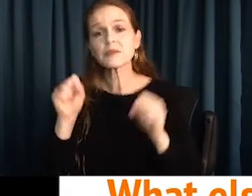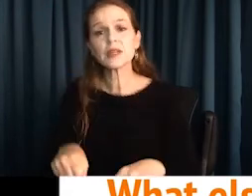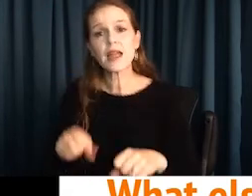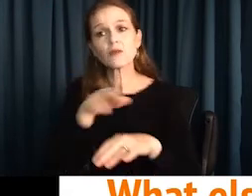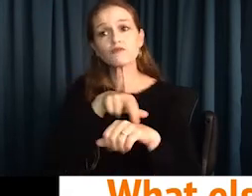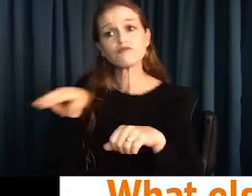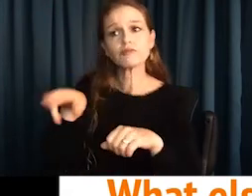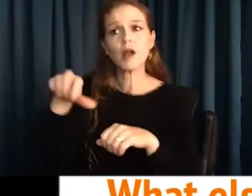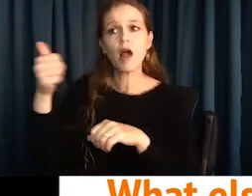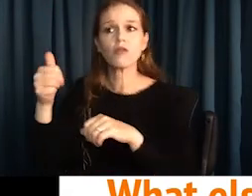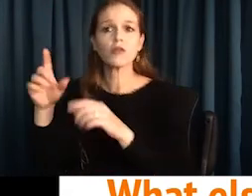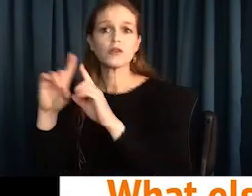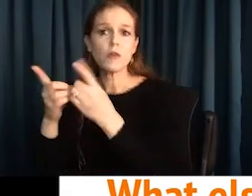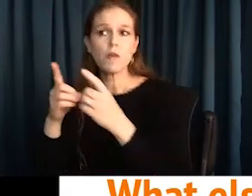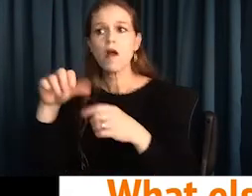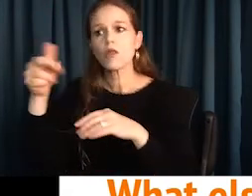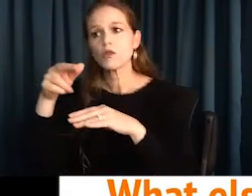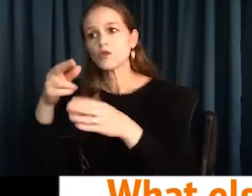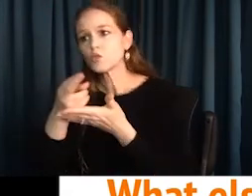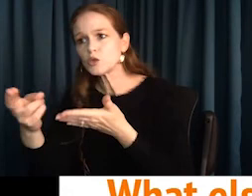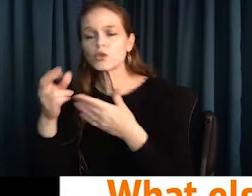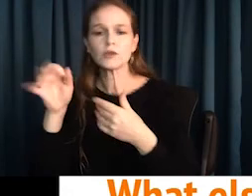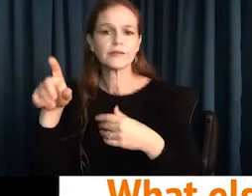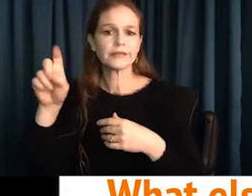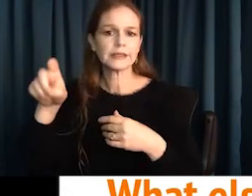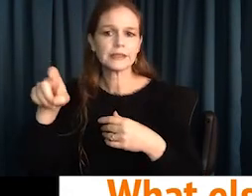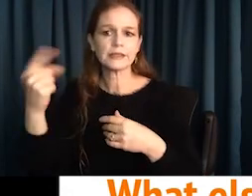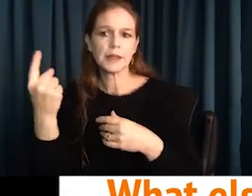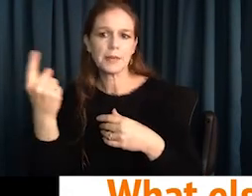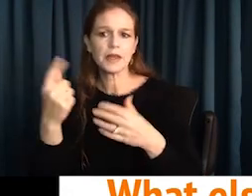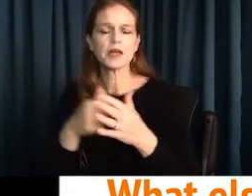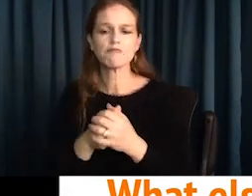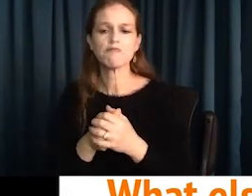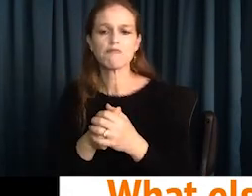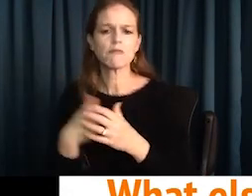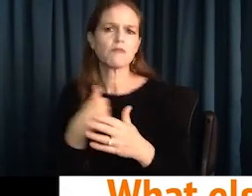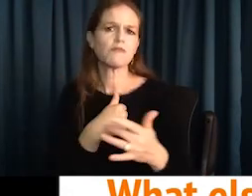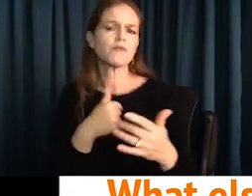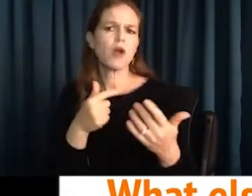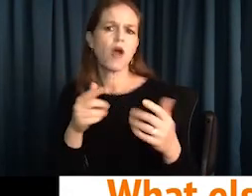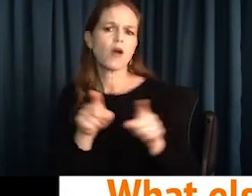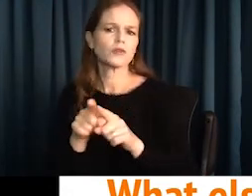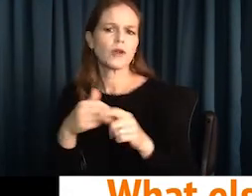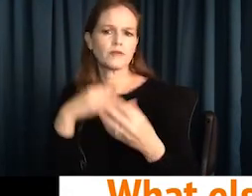or resources, if needed. We do usually have information about workshops and events.